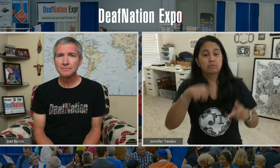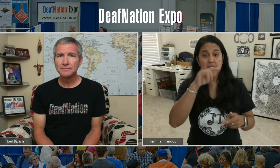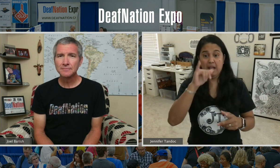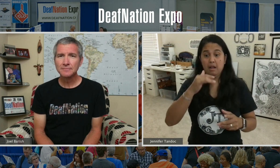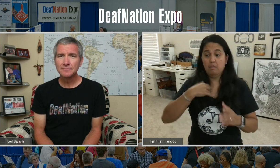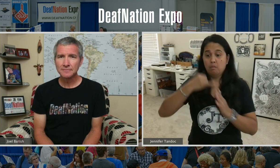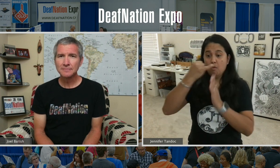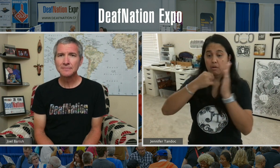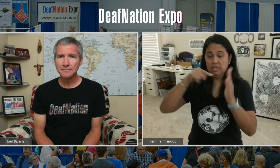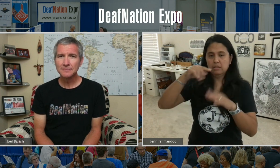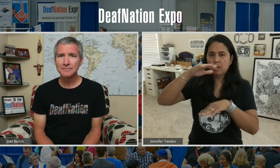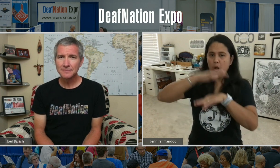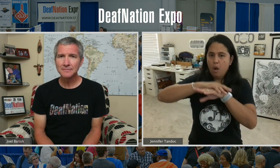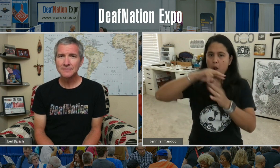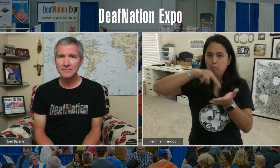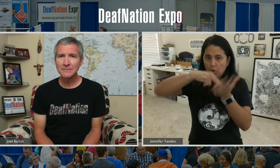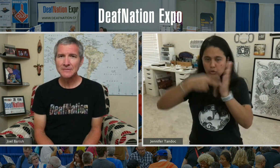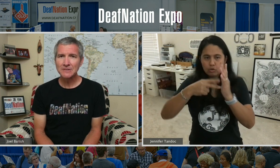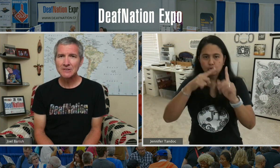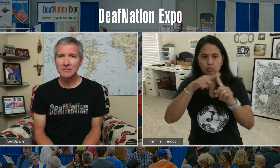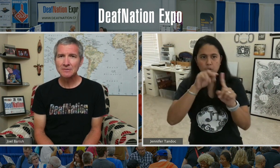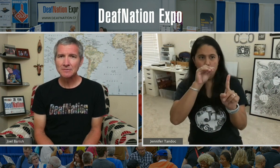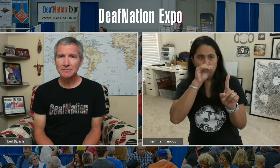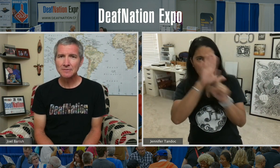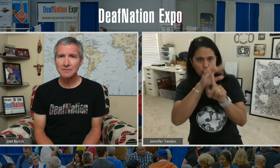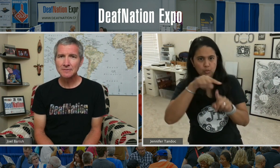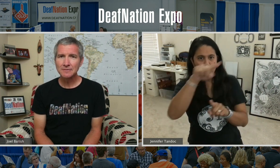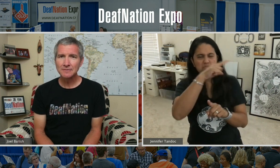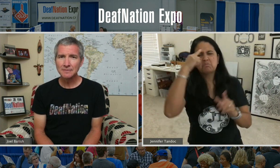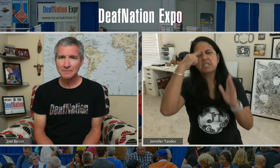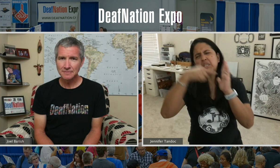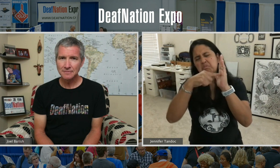My art is meant to be exposed to people…